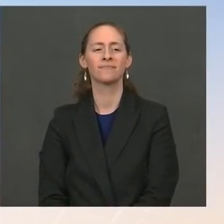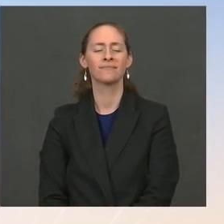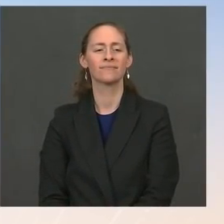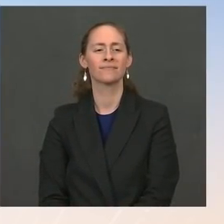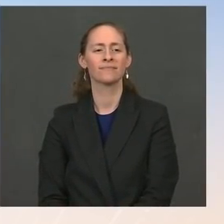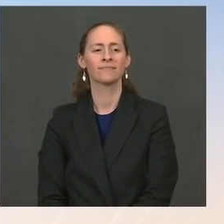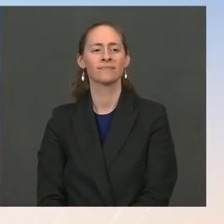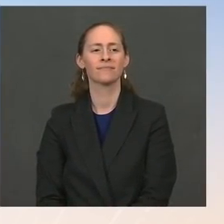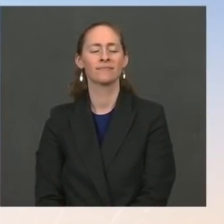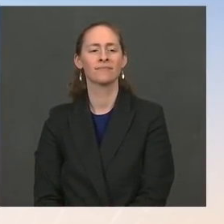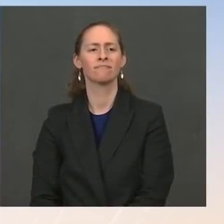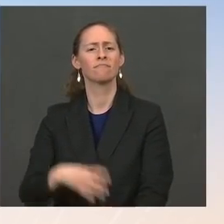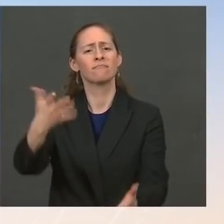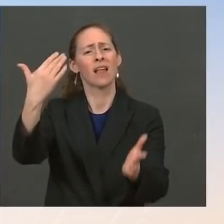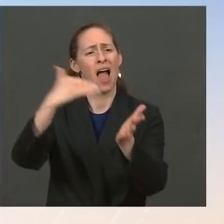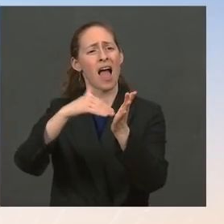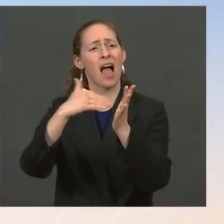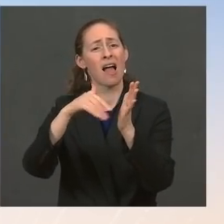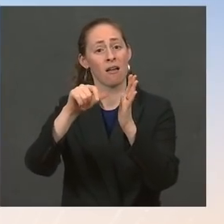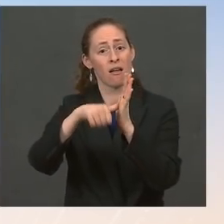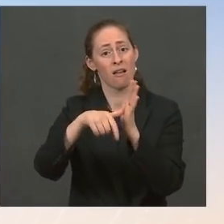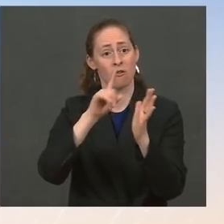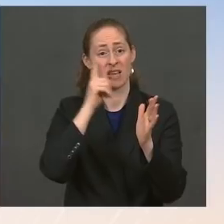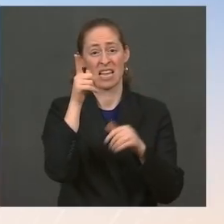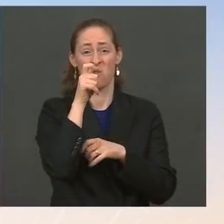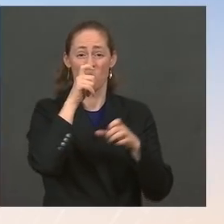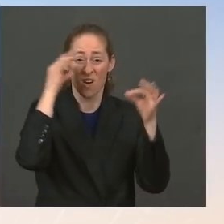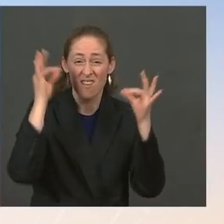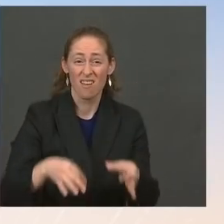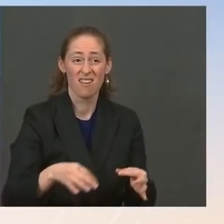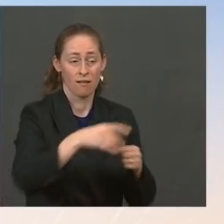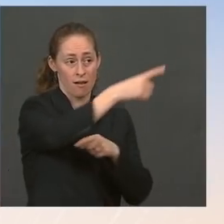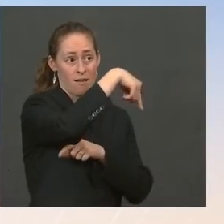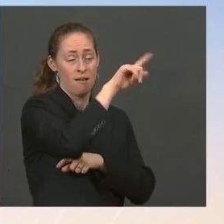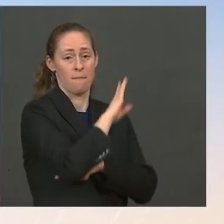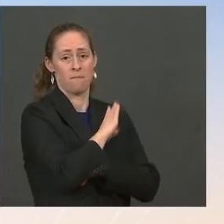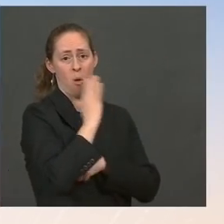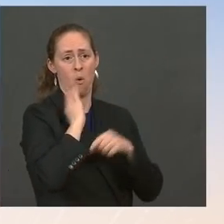it's up to the board to make a determination about leadership, but we have continued concerns about --